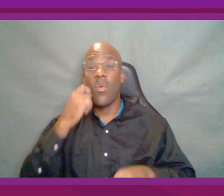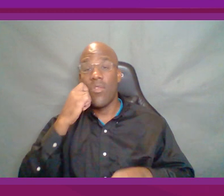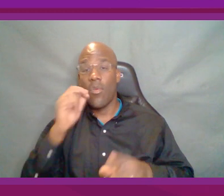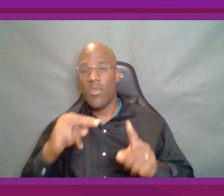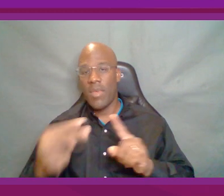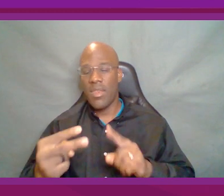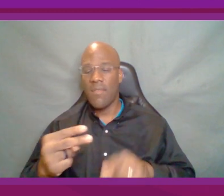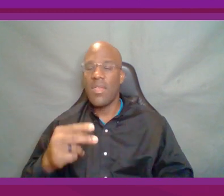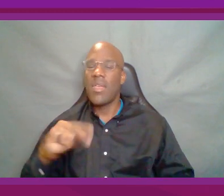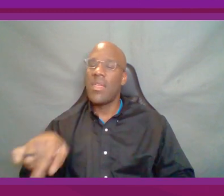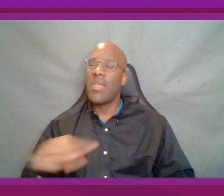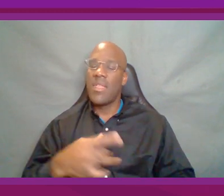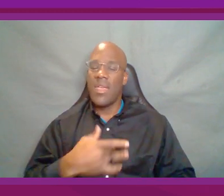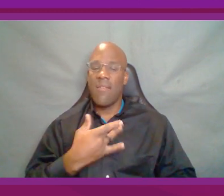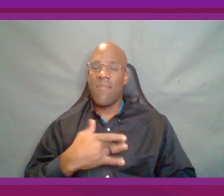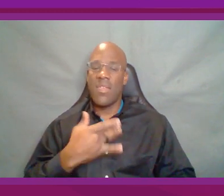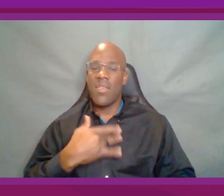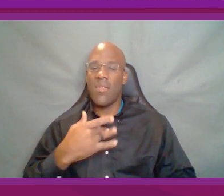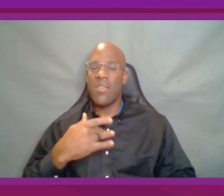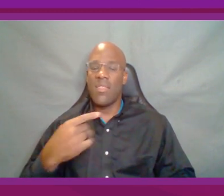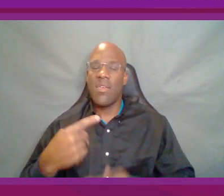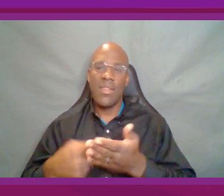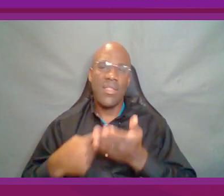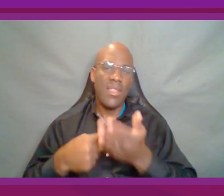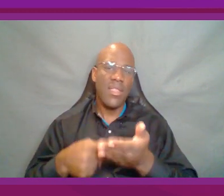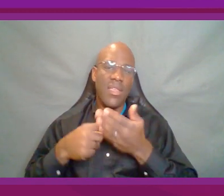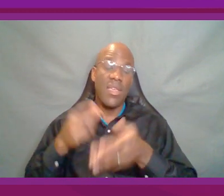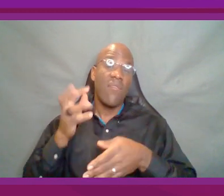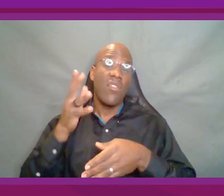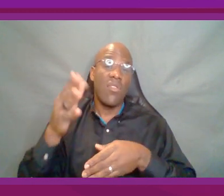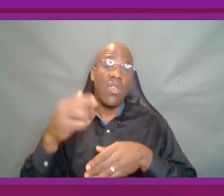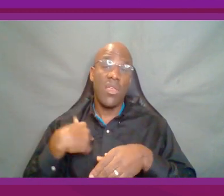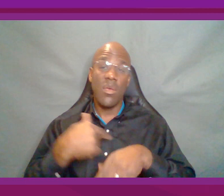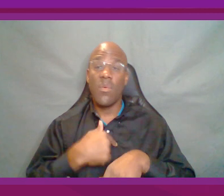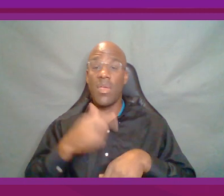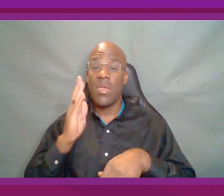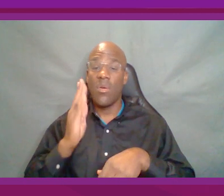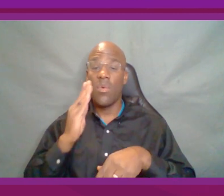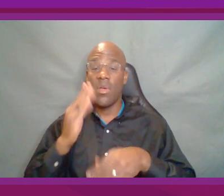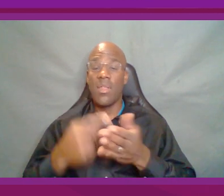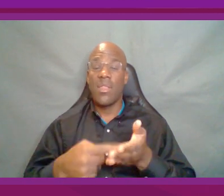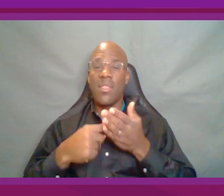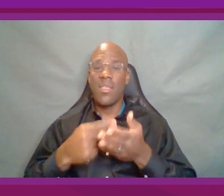perspective and feel we will be talking about this at some point, we will get to talk about the